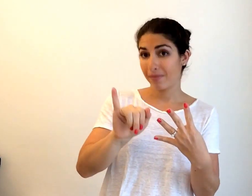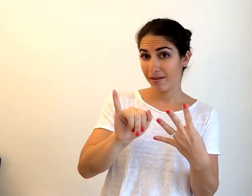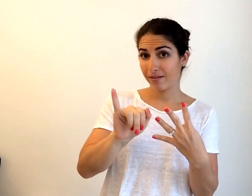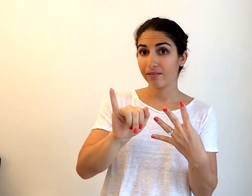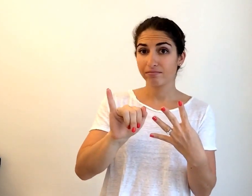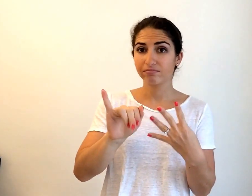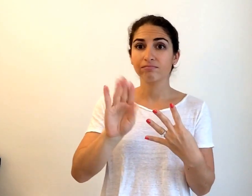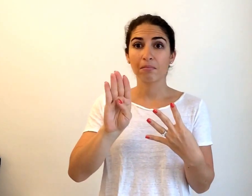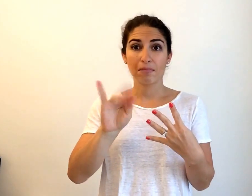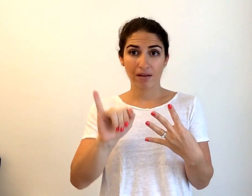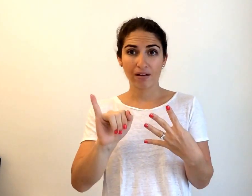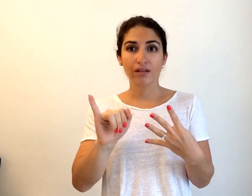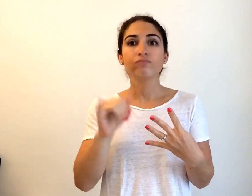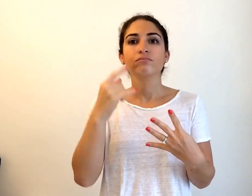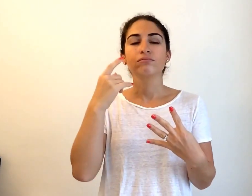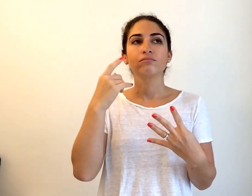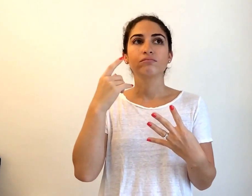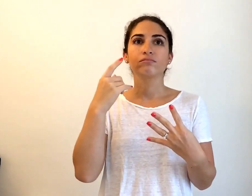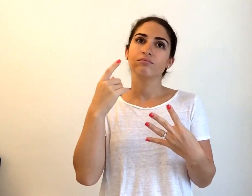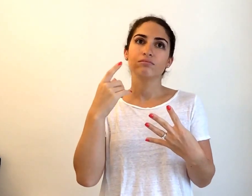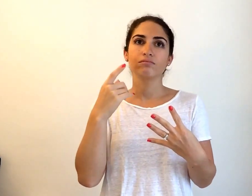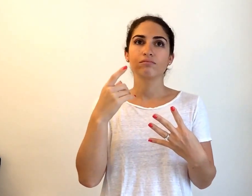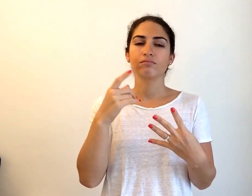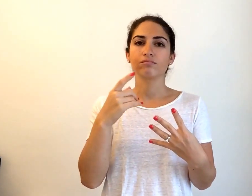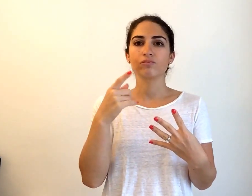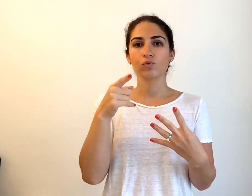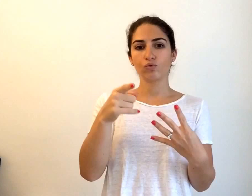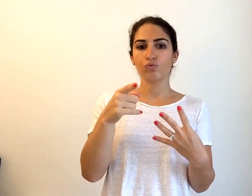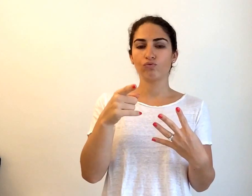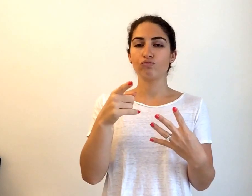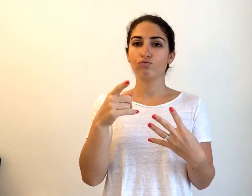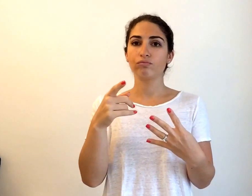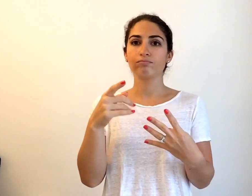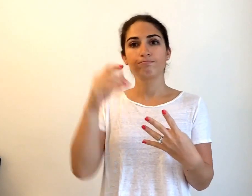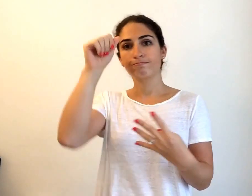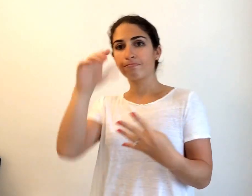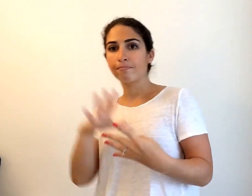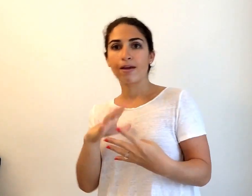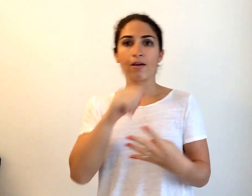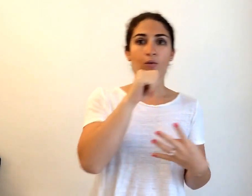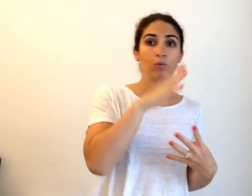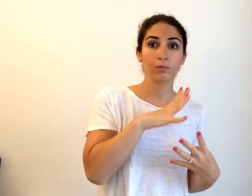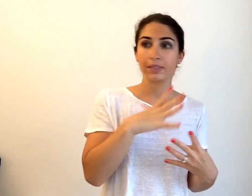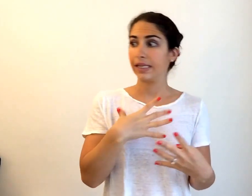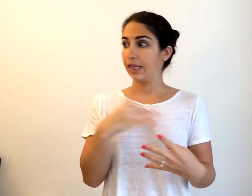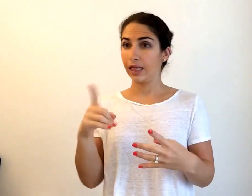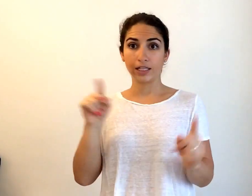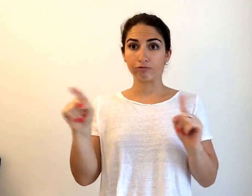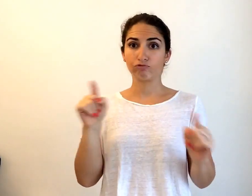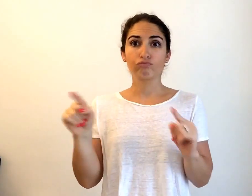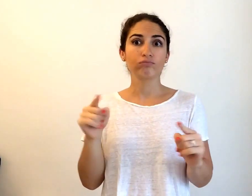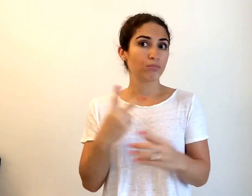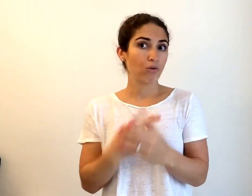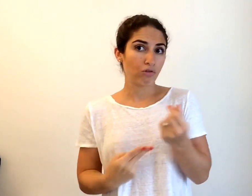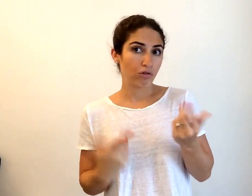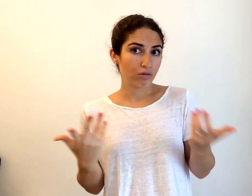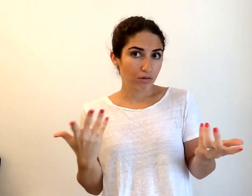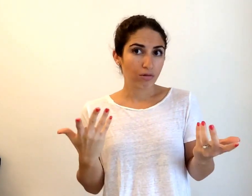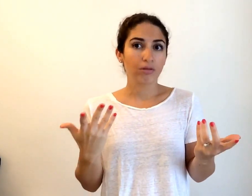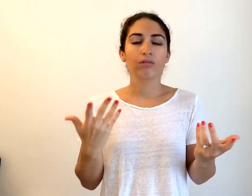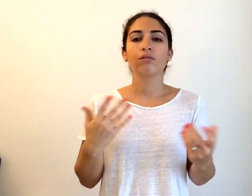Number 3: "BI" meaning you like